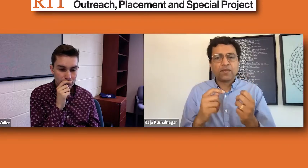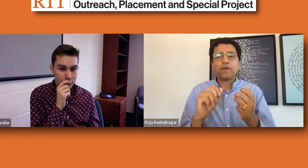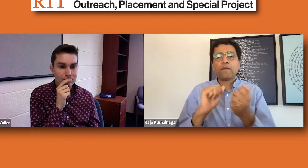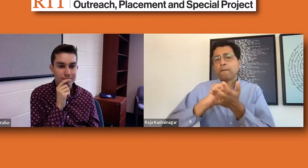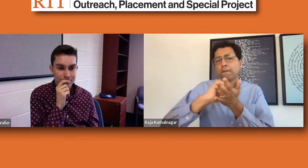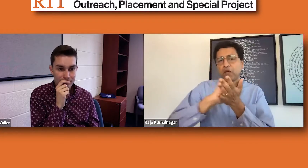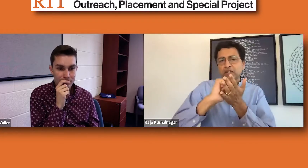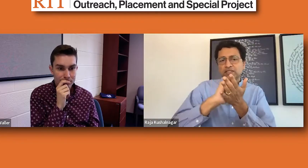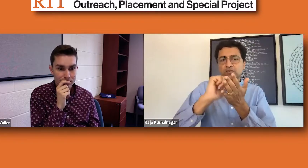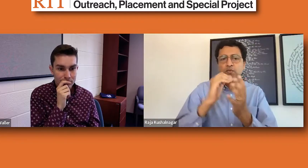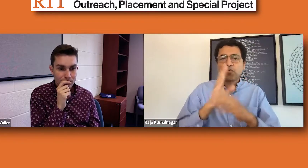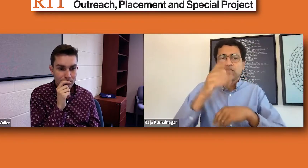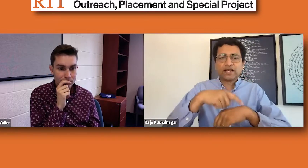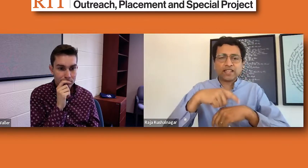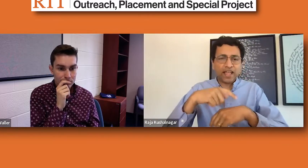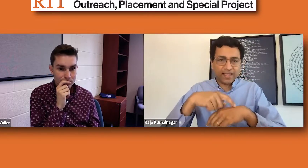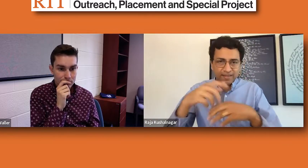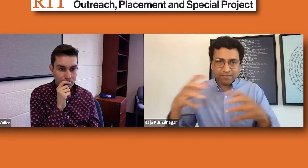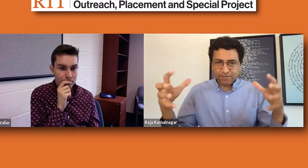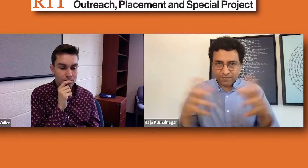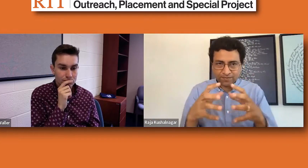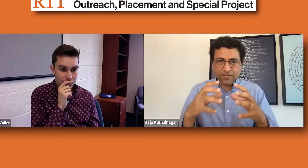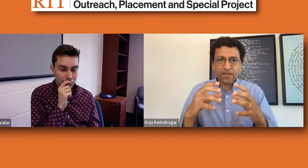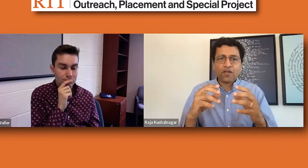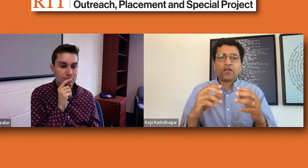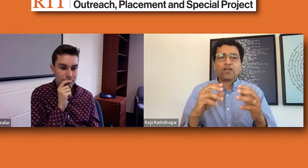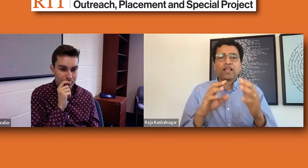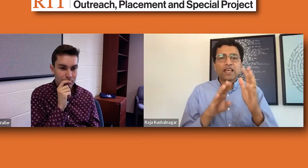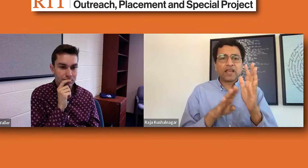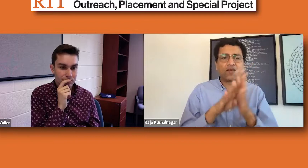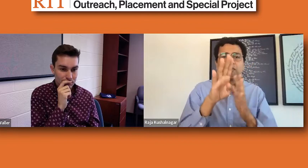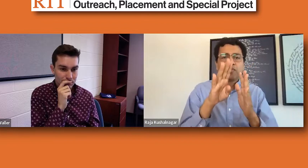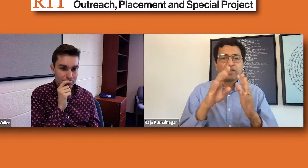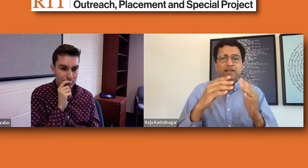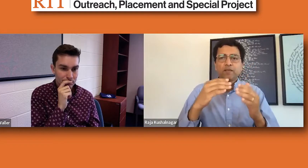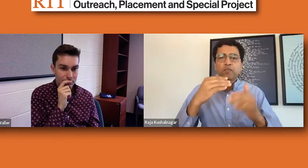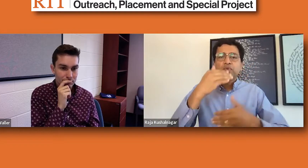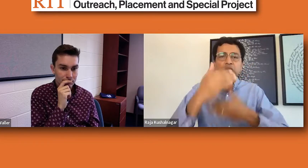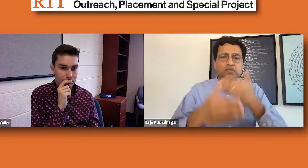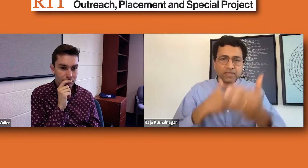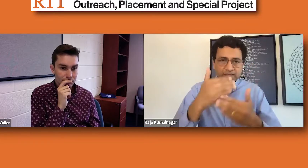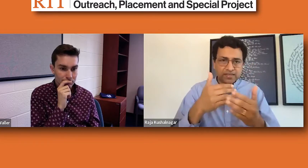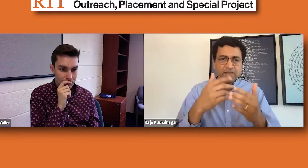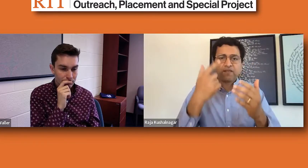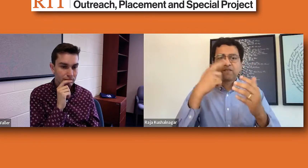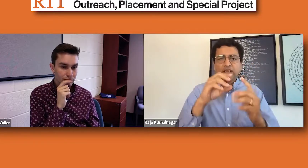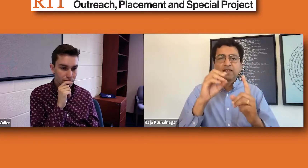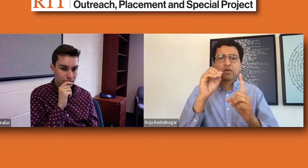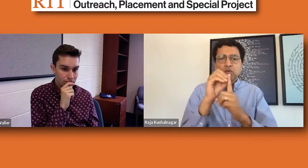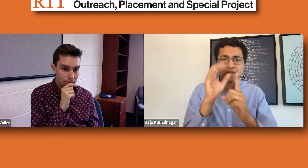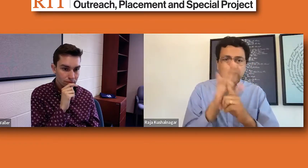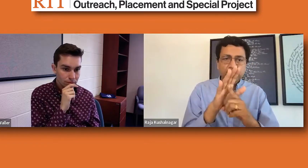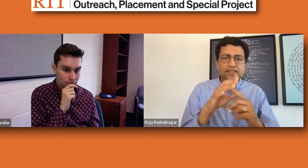So we start with a team of people, right? And as a team,